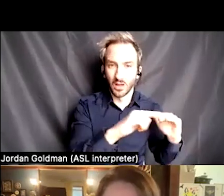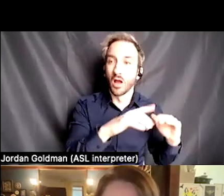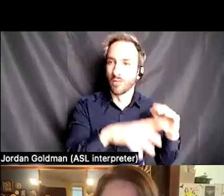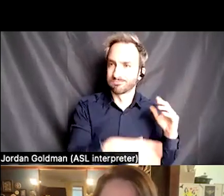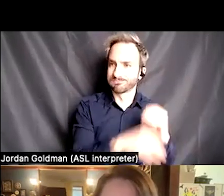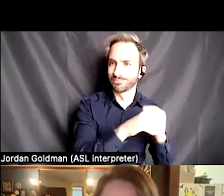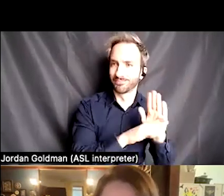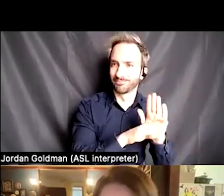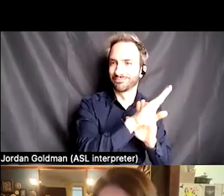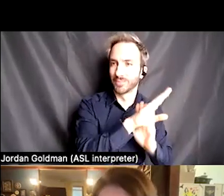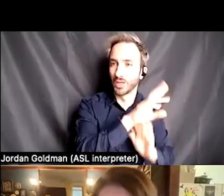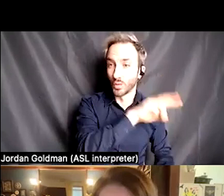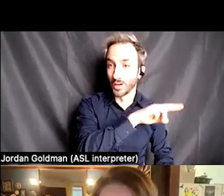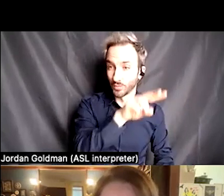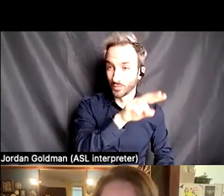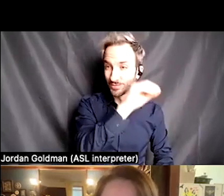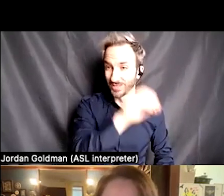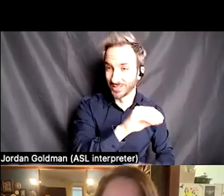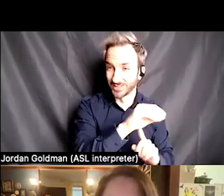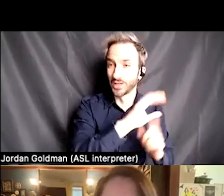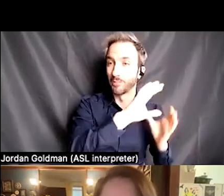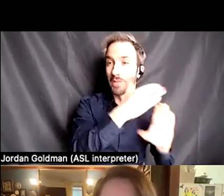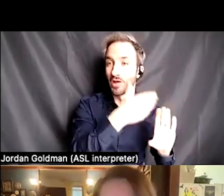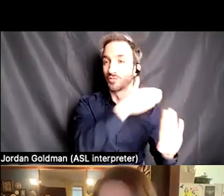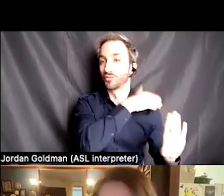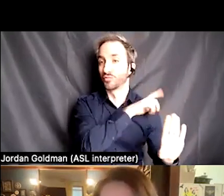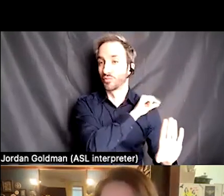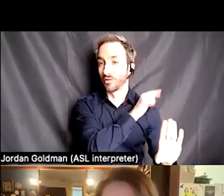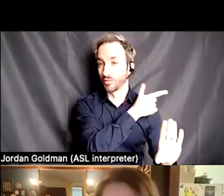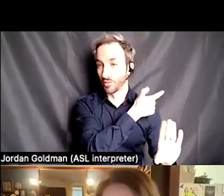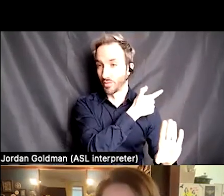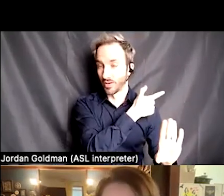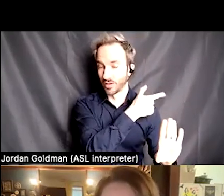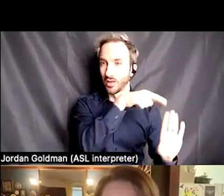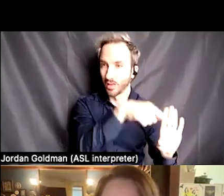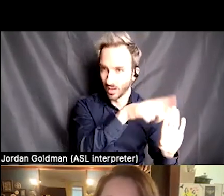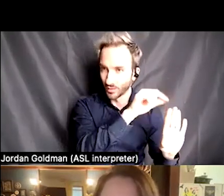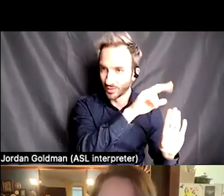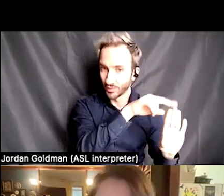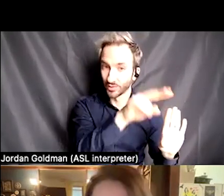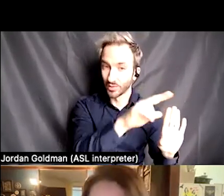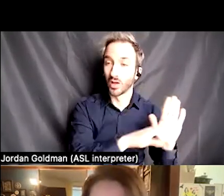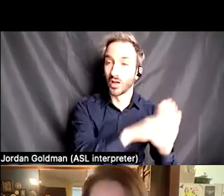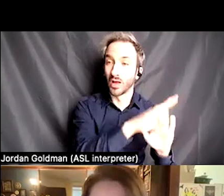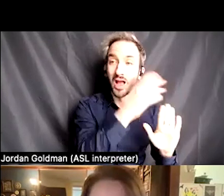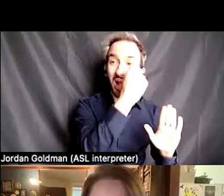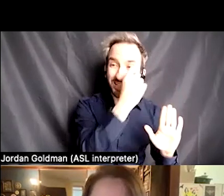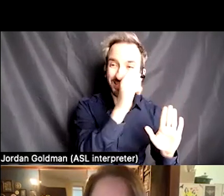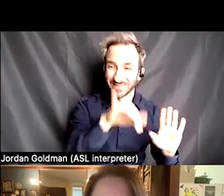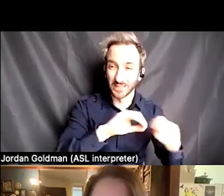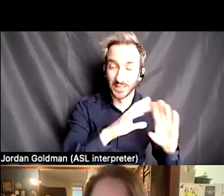2022 over 2021. It's important to remember that this is growth upon growth from last year. So,